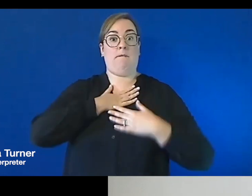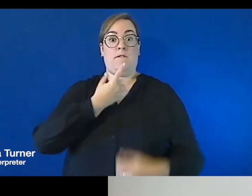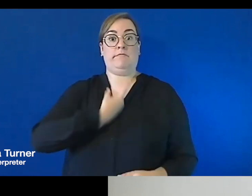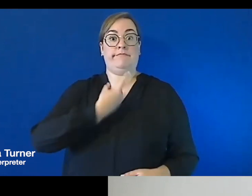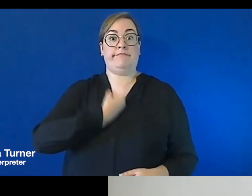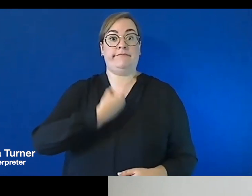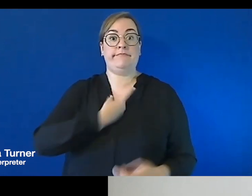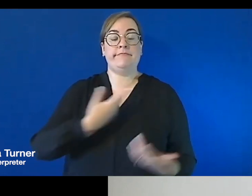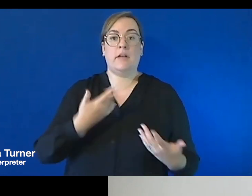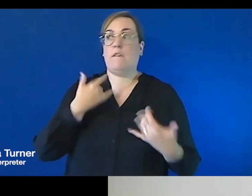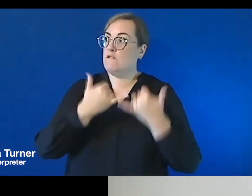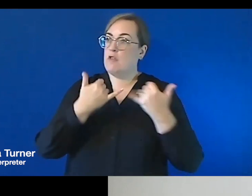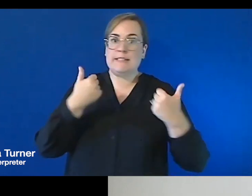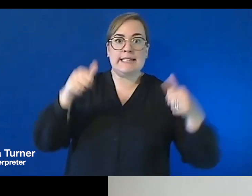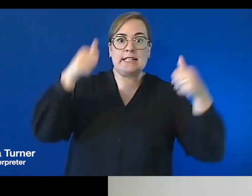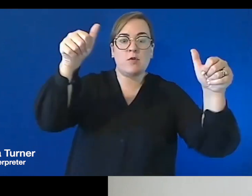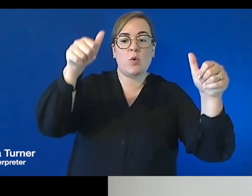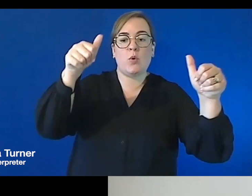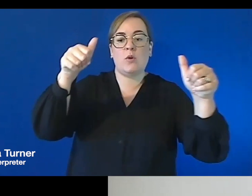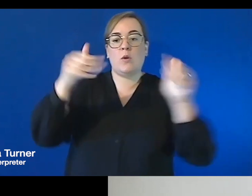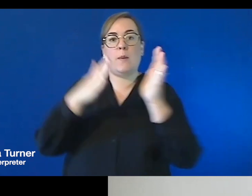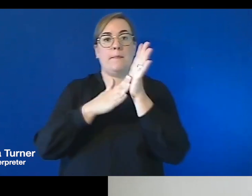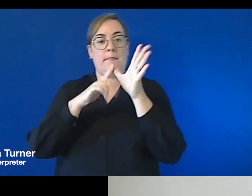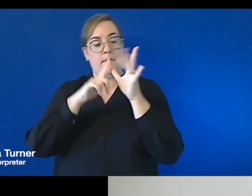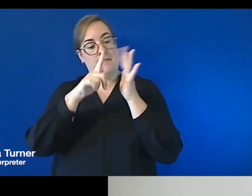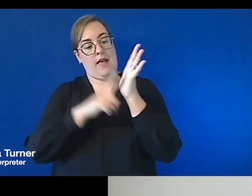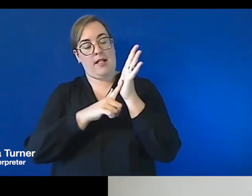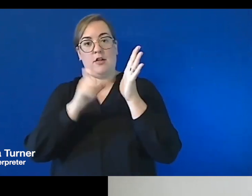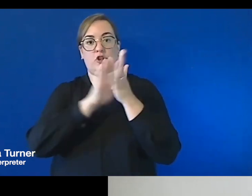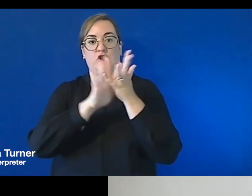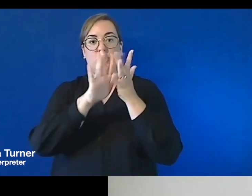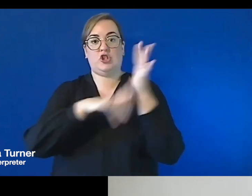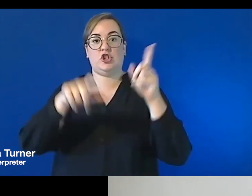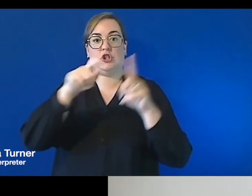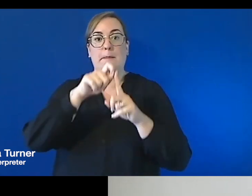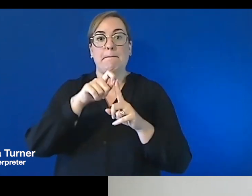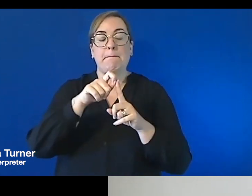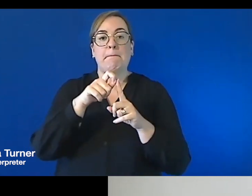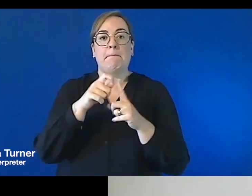successful unicorns like Mailchimp or Atlassian, which become a billion dollar companies,